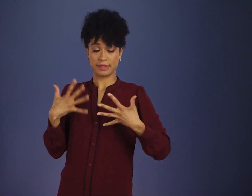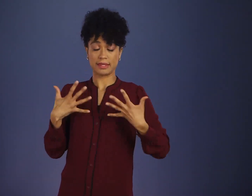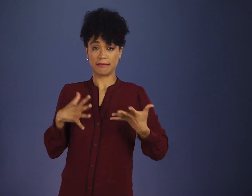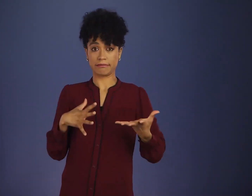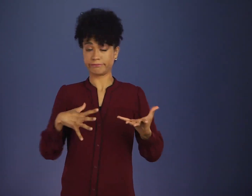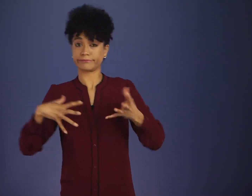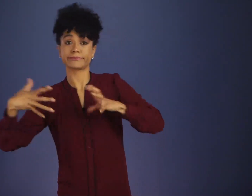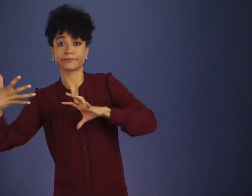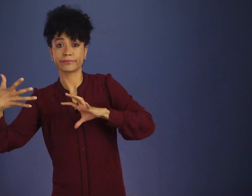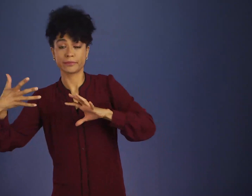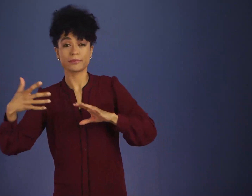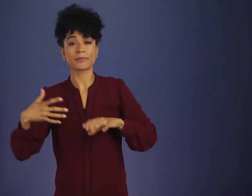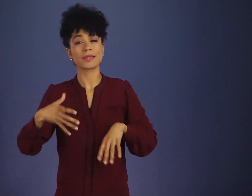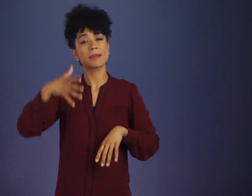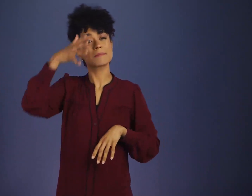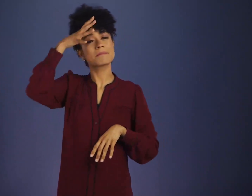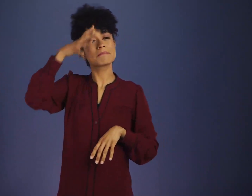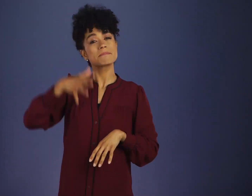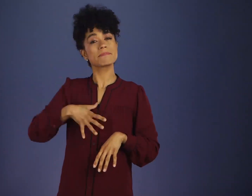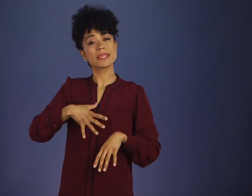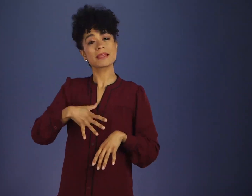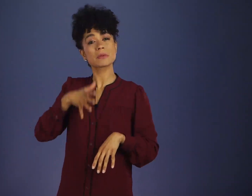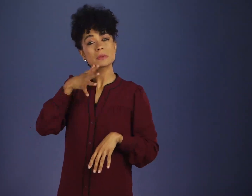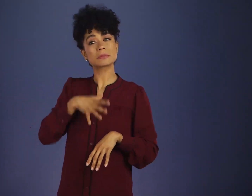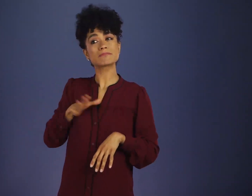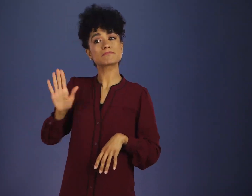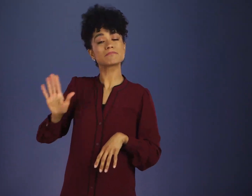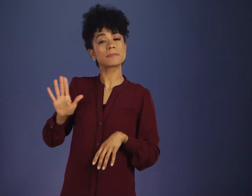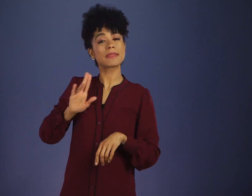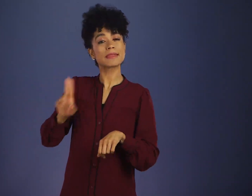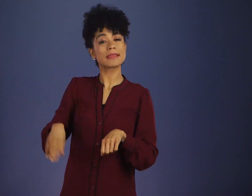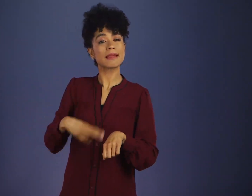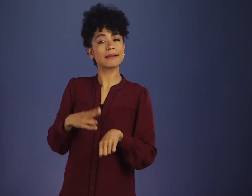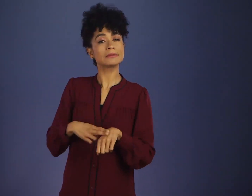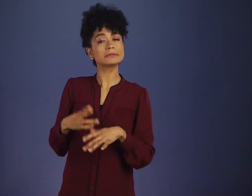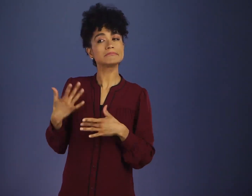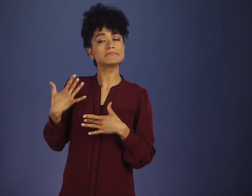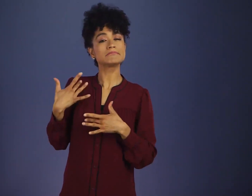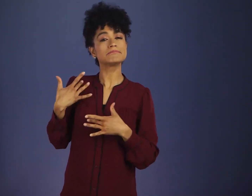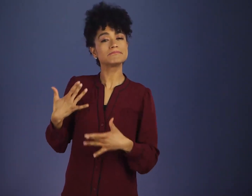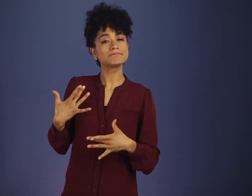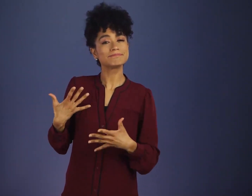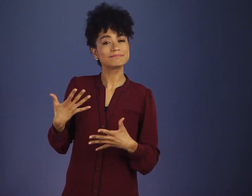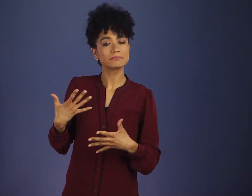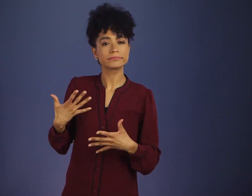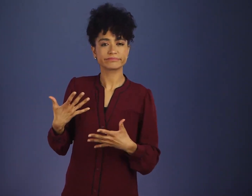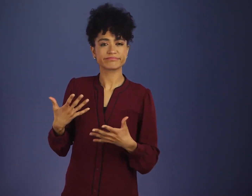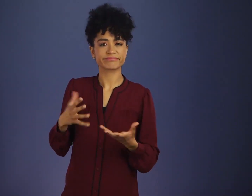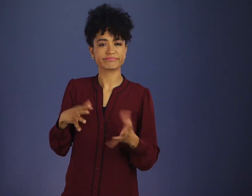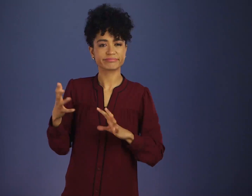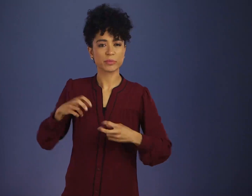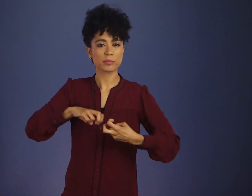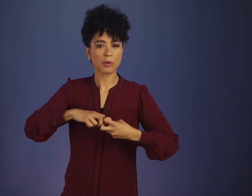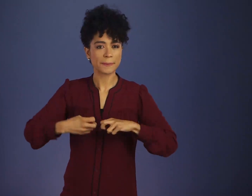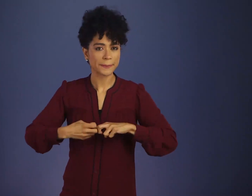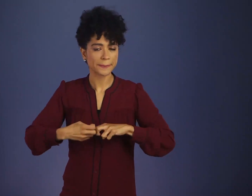When thus out of joint, man's natural desires cause him great trouble, practically all the trouble there is.